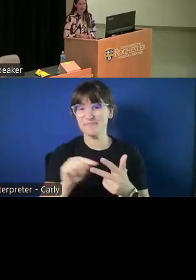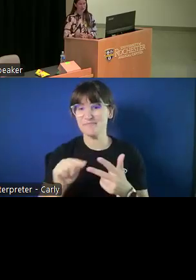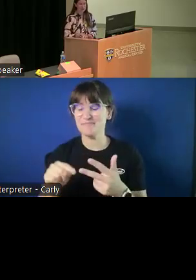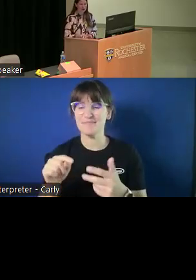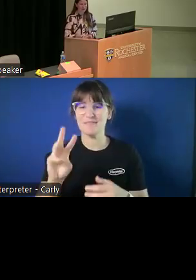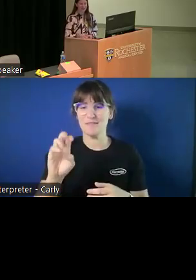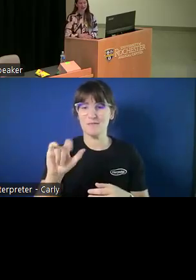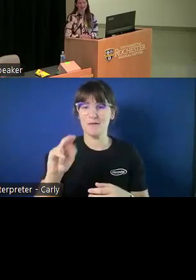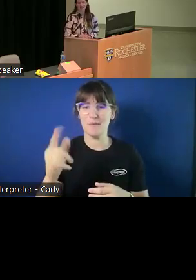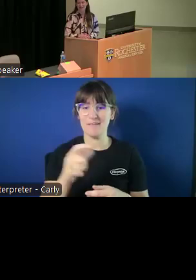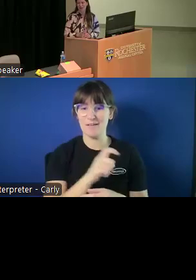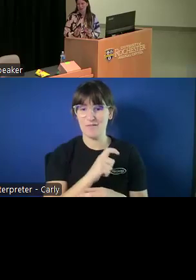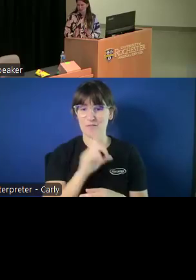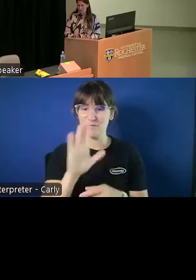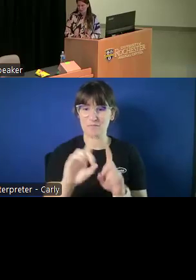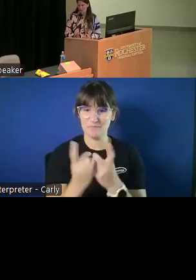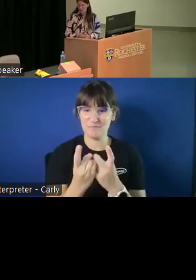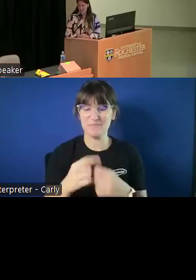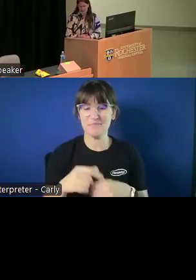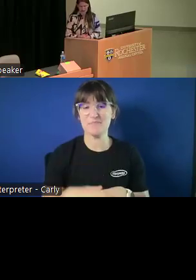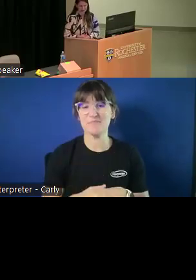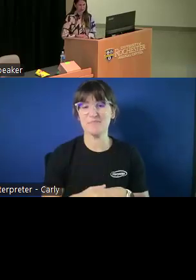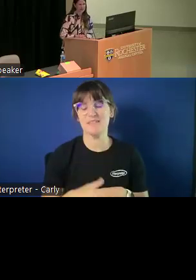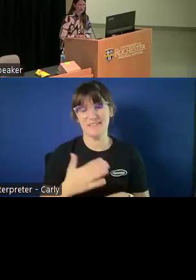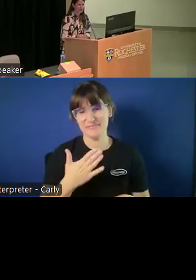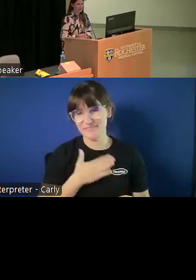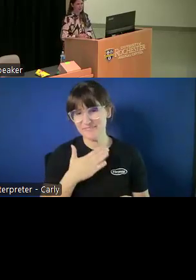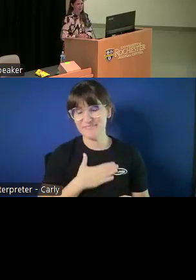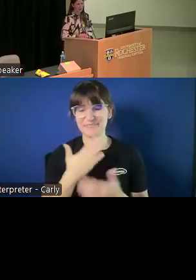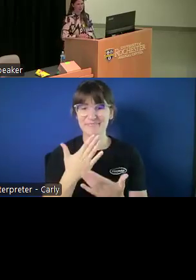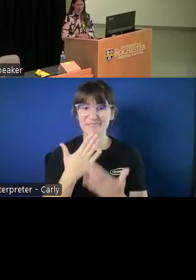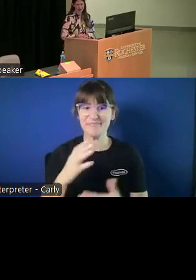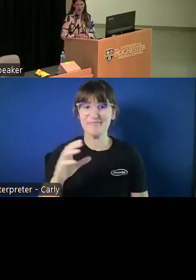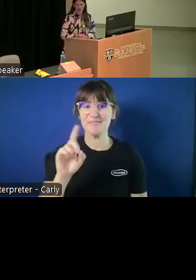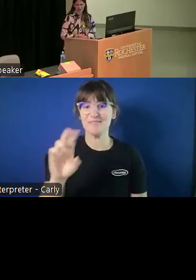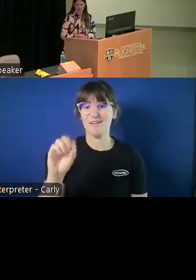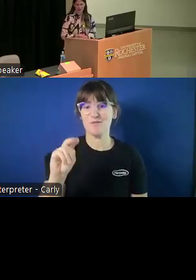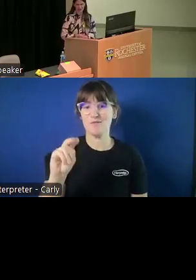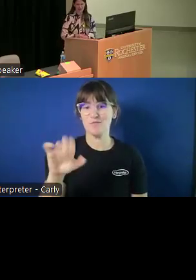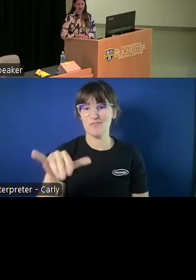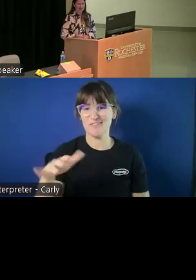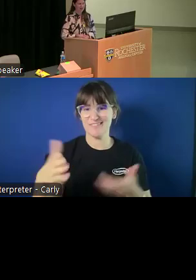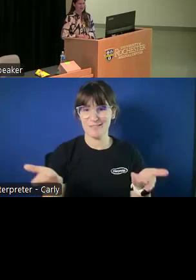for the department and I'm also so grateful that Dr craig Rooney is joining us as